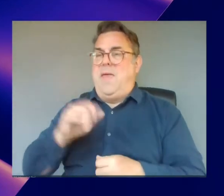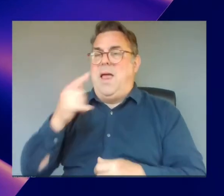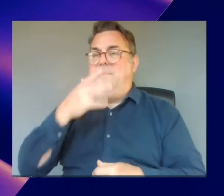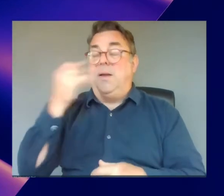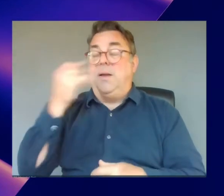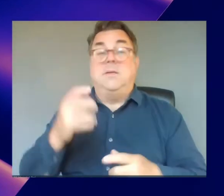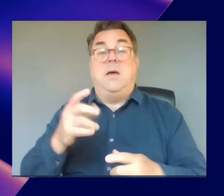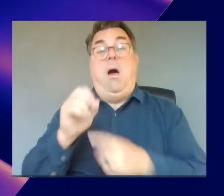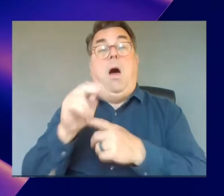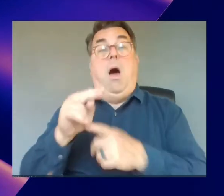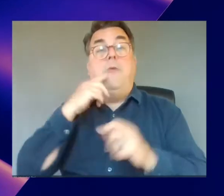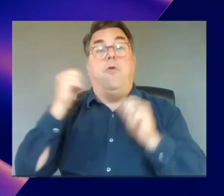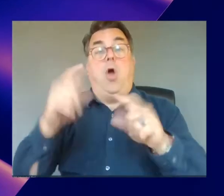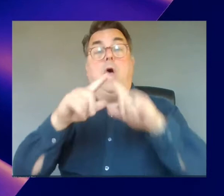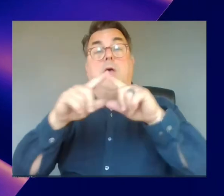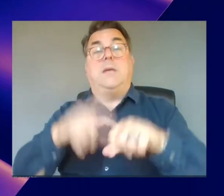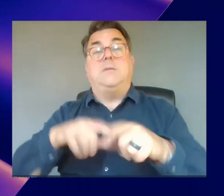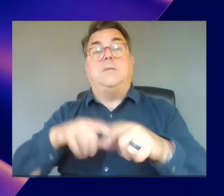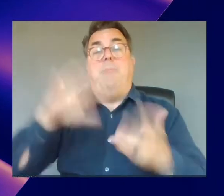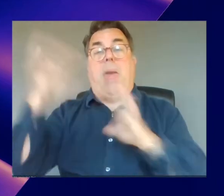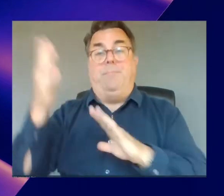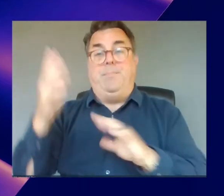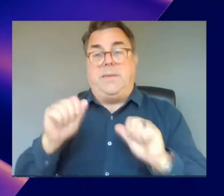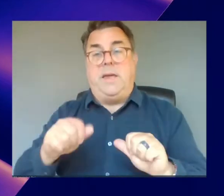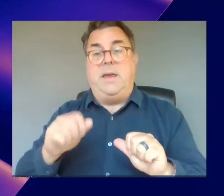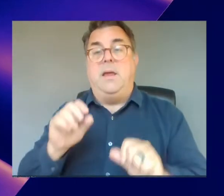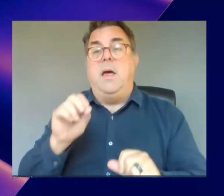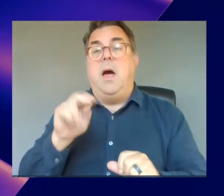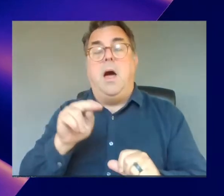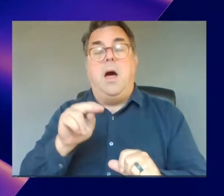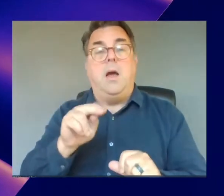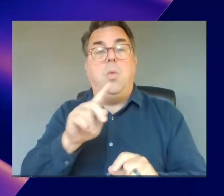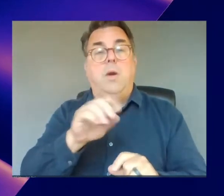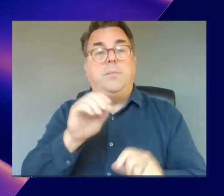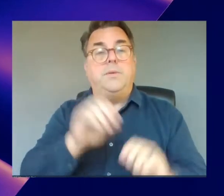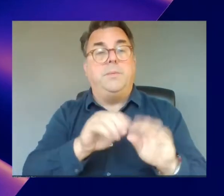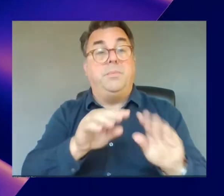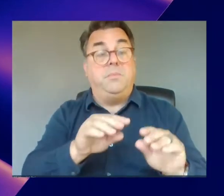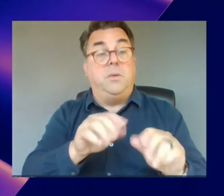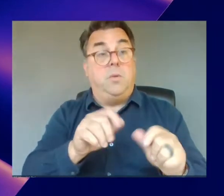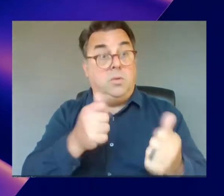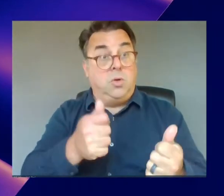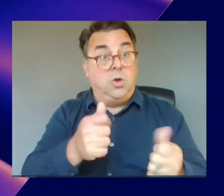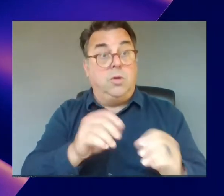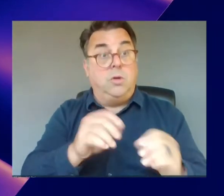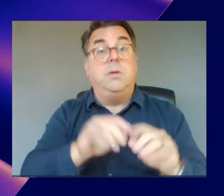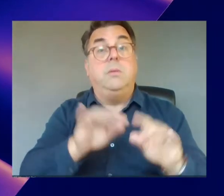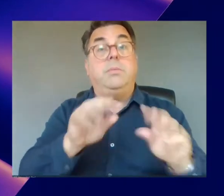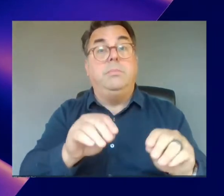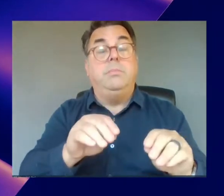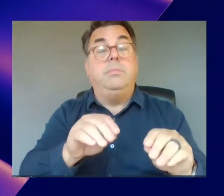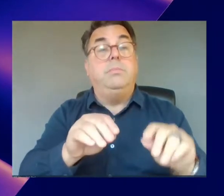it can cause a big mess. Turning it on to 1% of your users, and then 10% of your users, and then 20, et cetera,